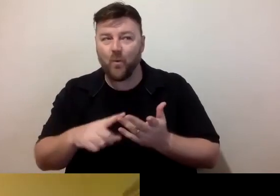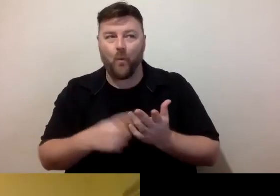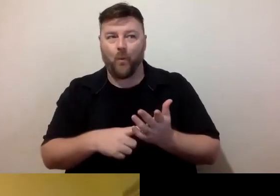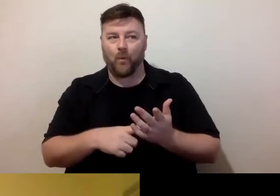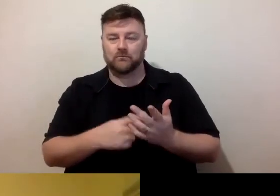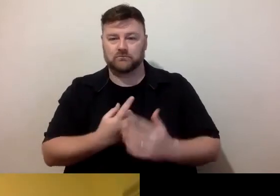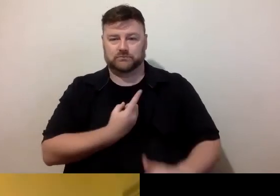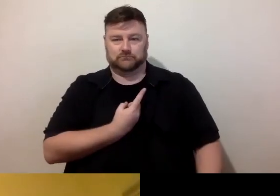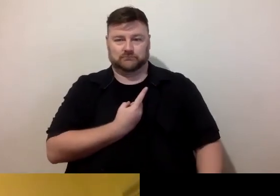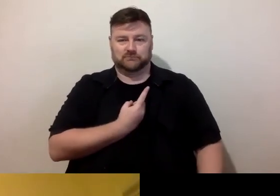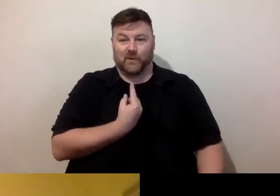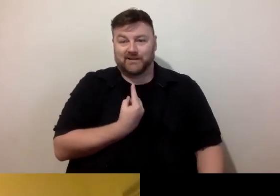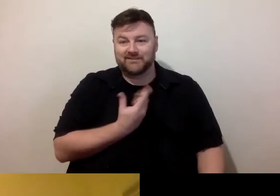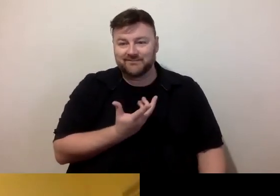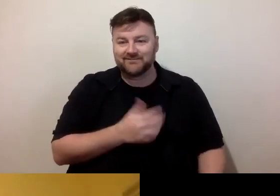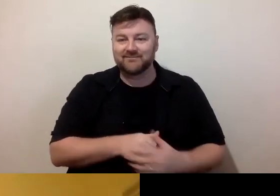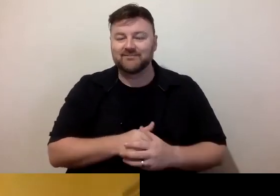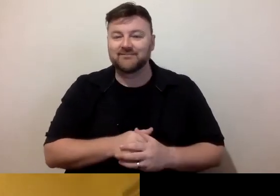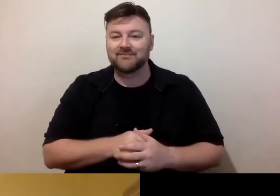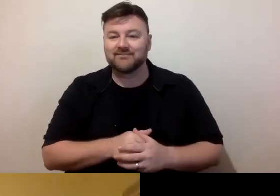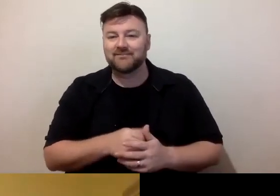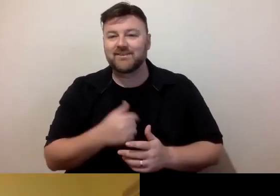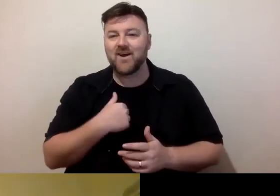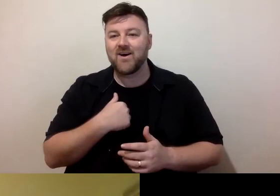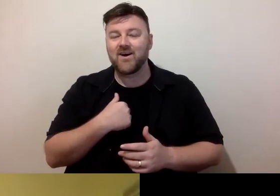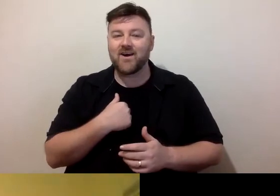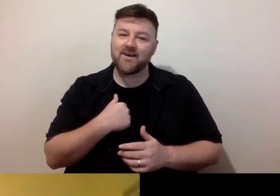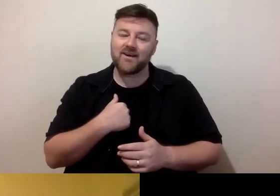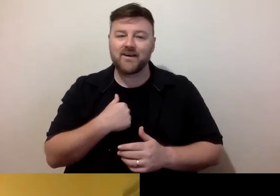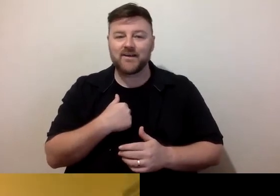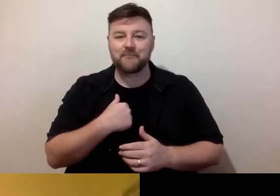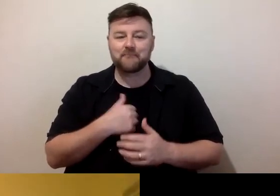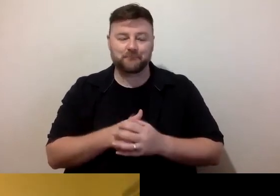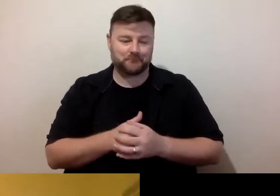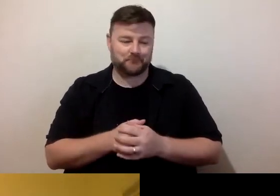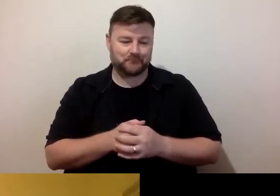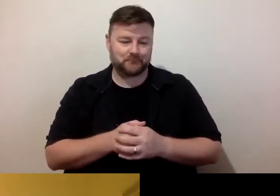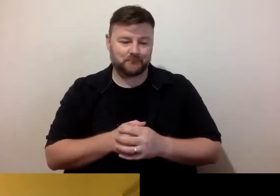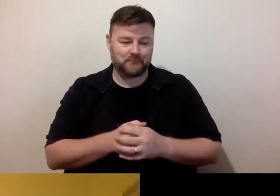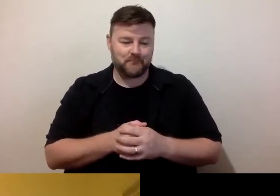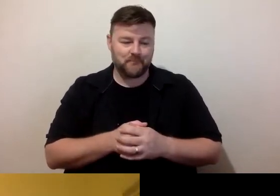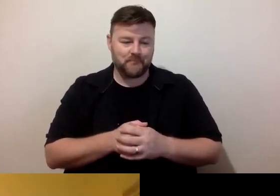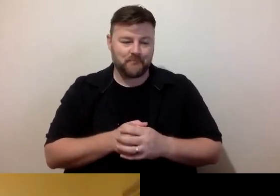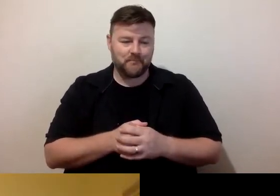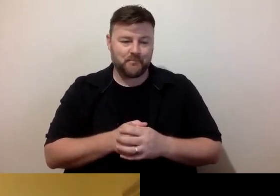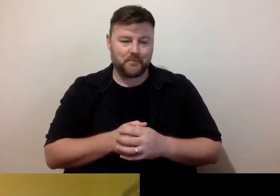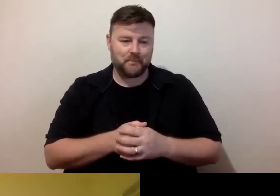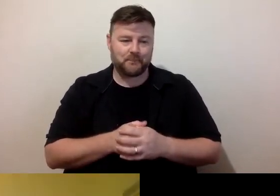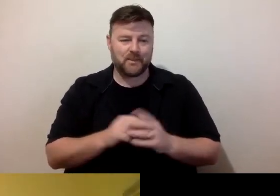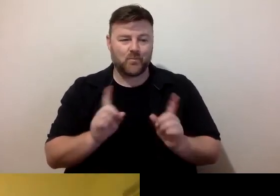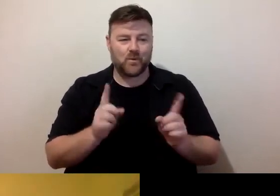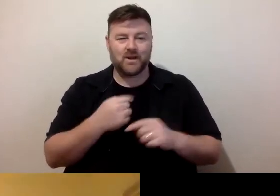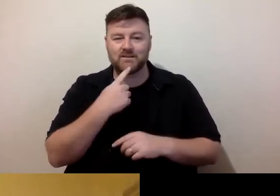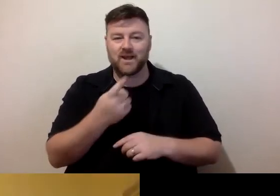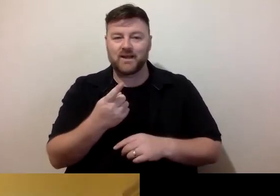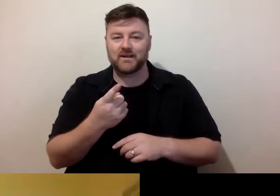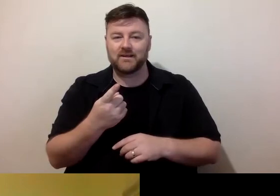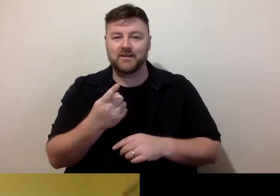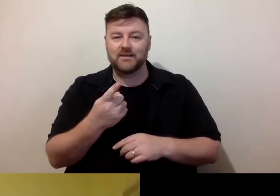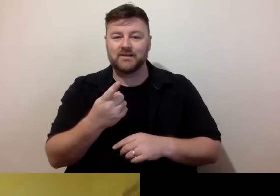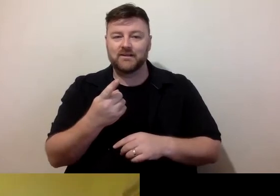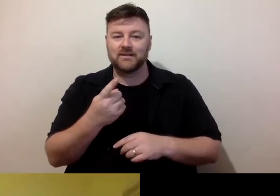I would say "delight" is probably the best word.